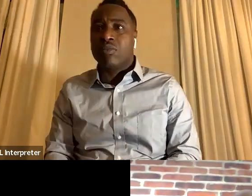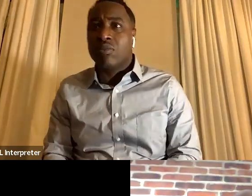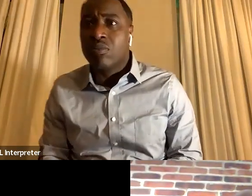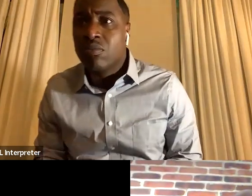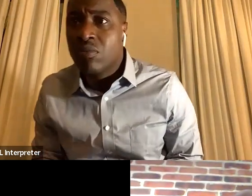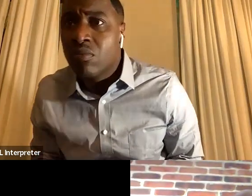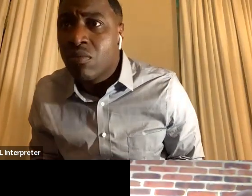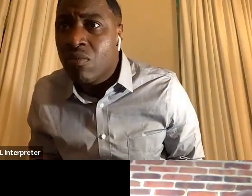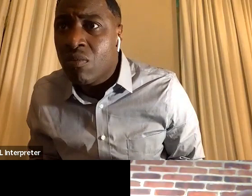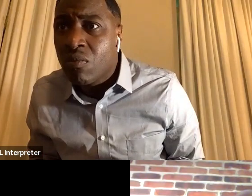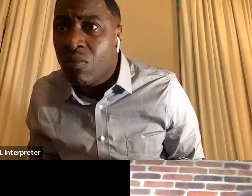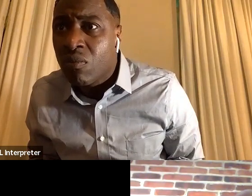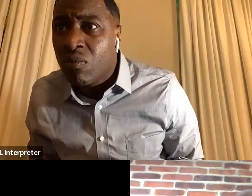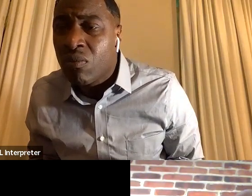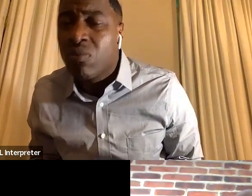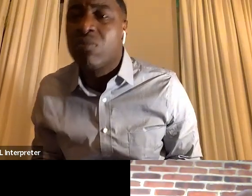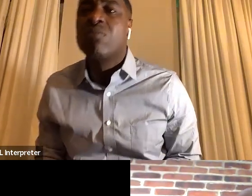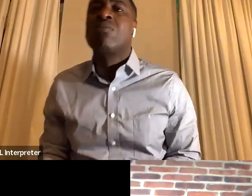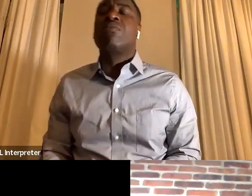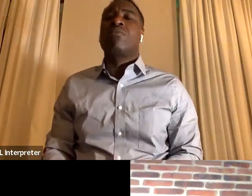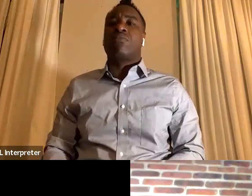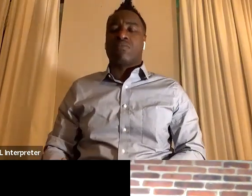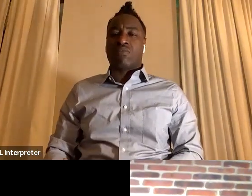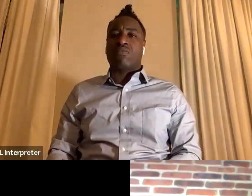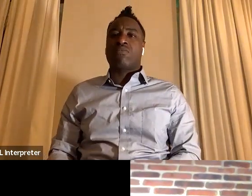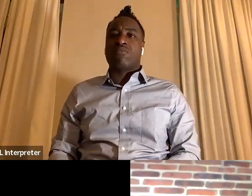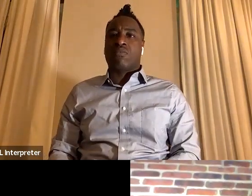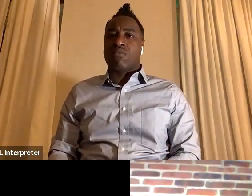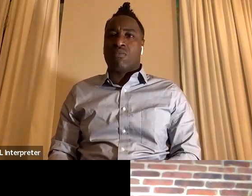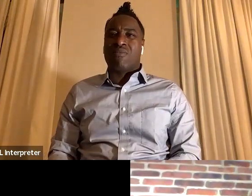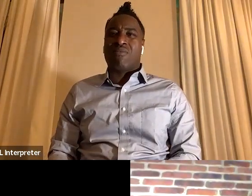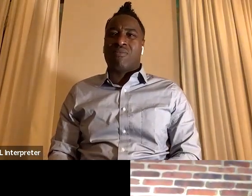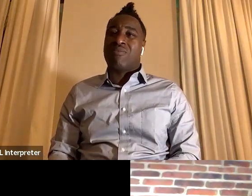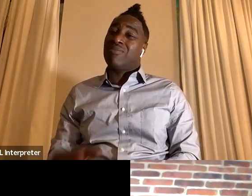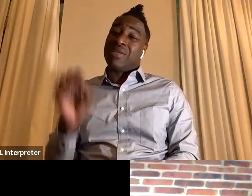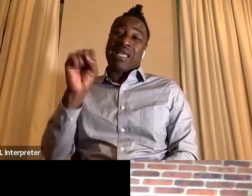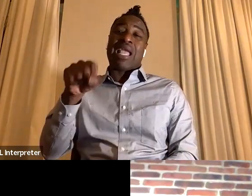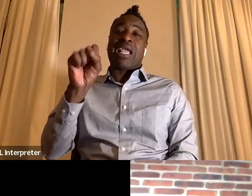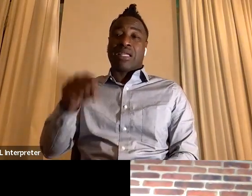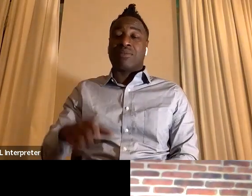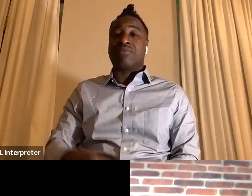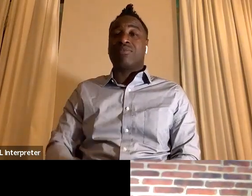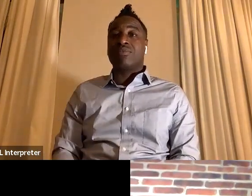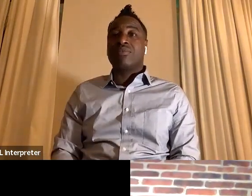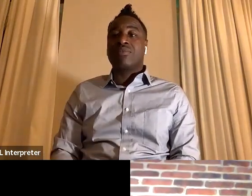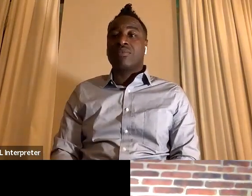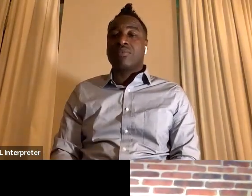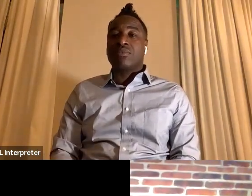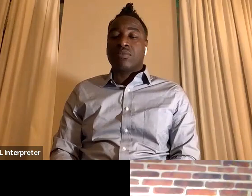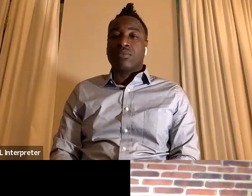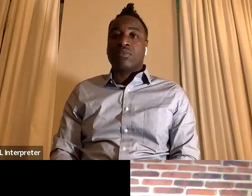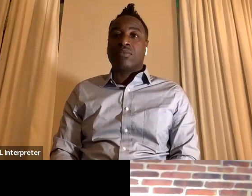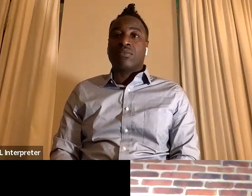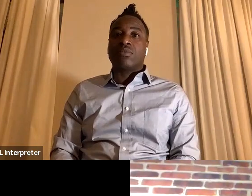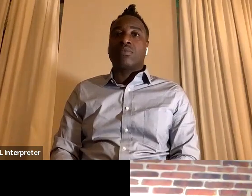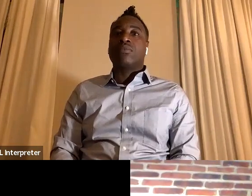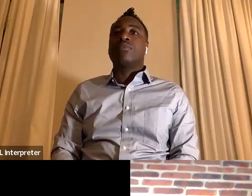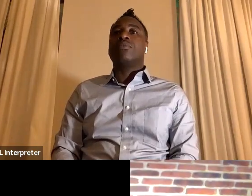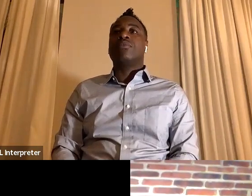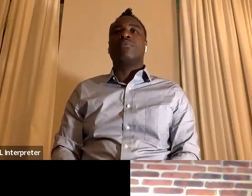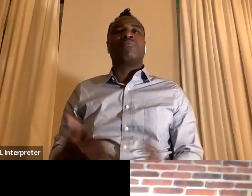and yeah, yeah, lots of the same things over and over again.